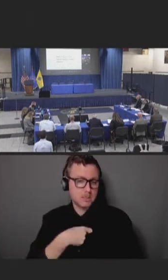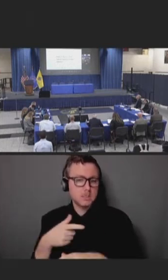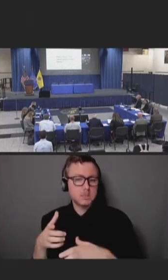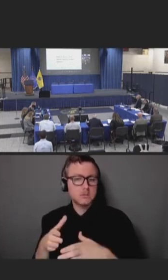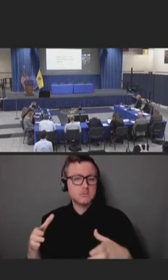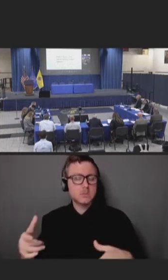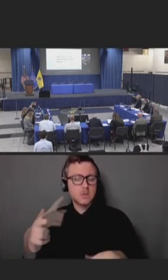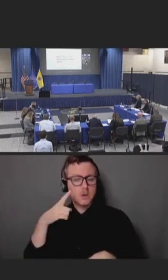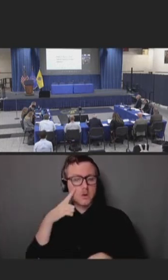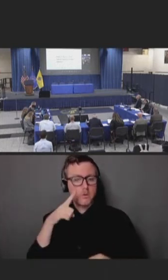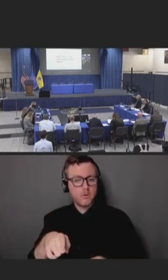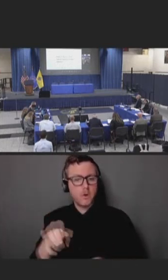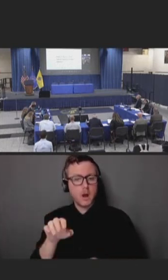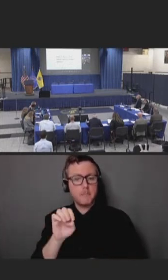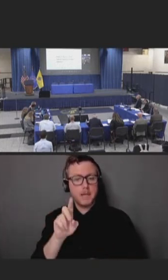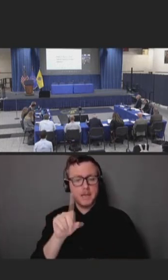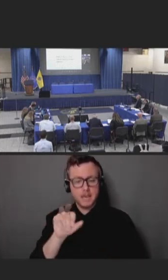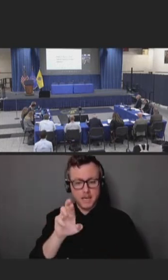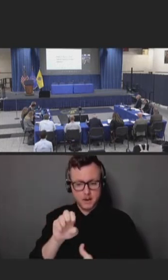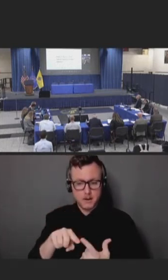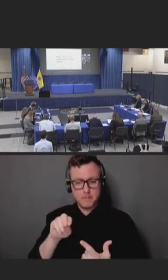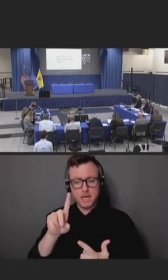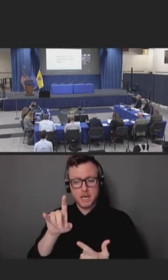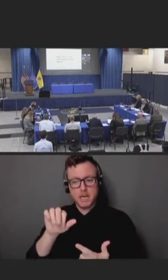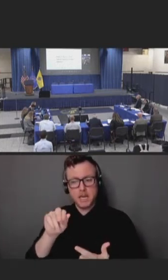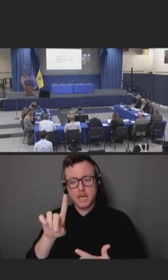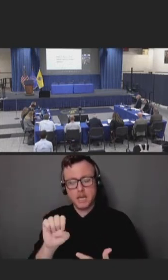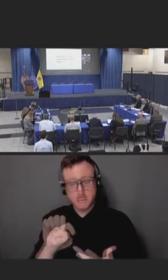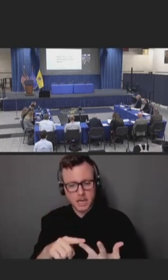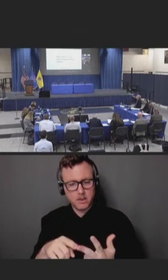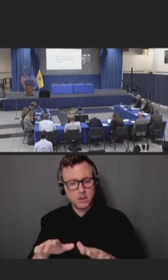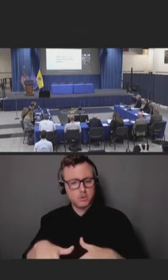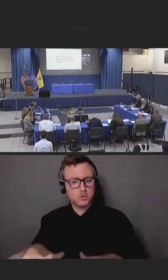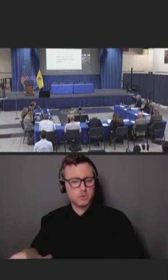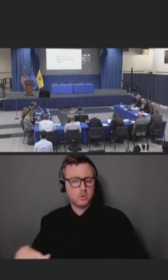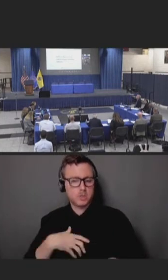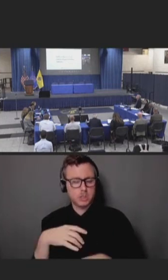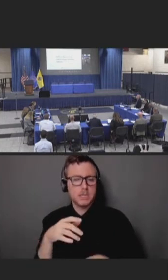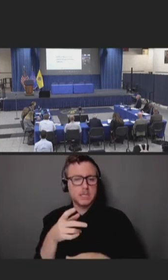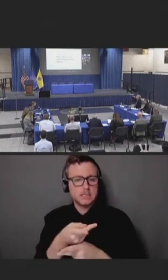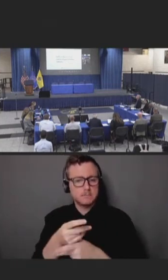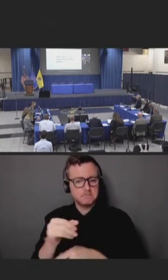in Medicare, Medicaid, and the Children's Health Insurance Program. In Medicare Part B,